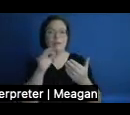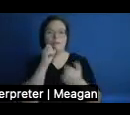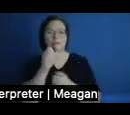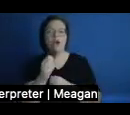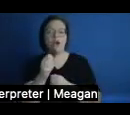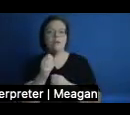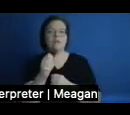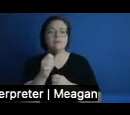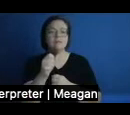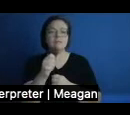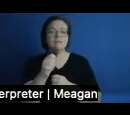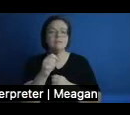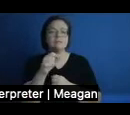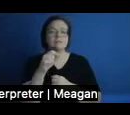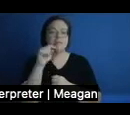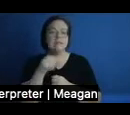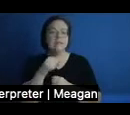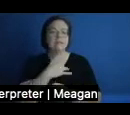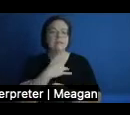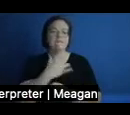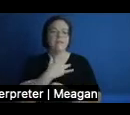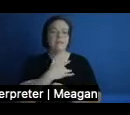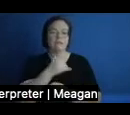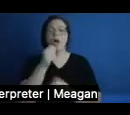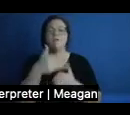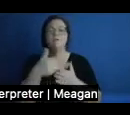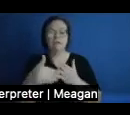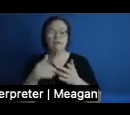this is this feels unfinished, but I'm going to share what I've started.